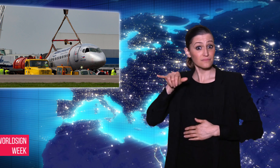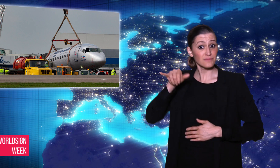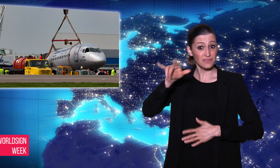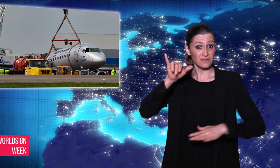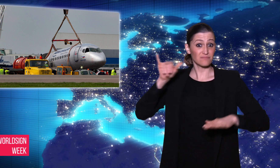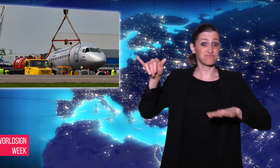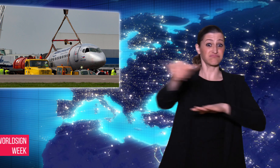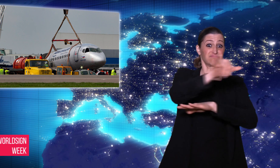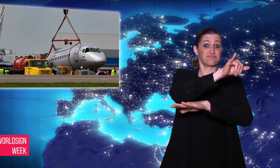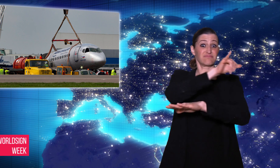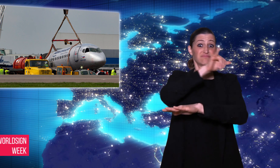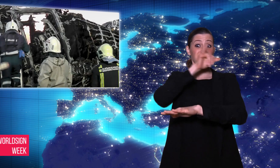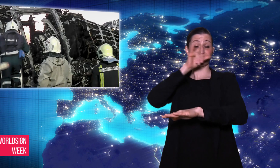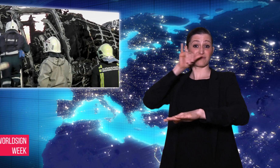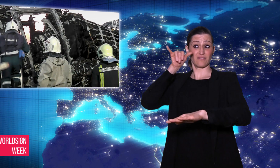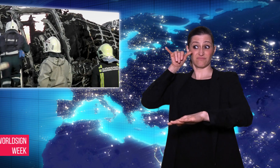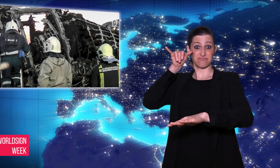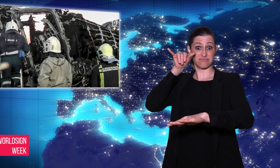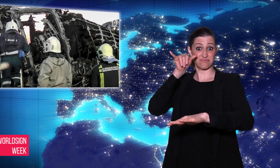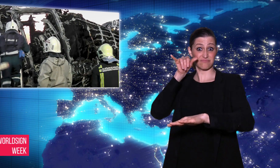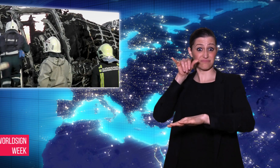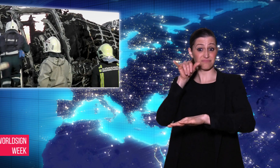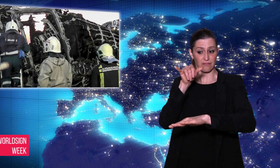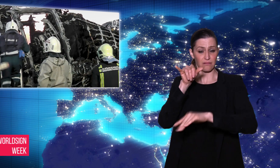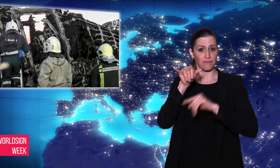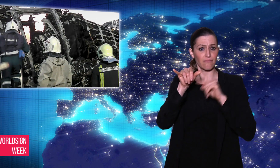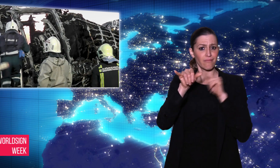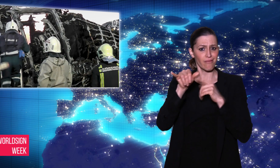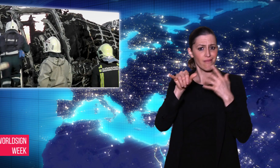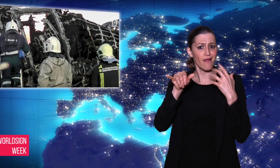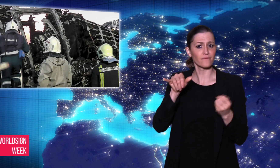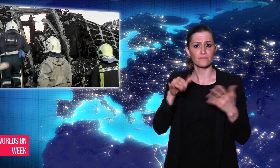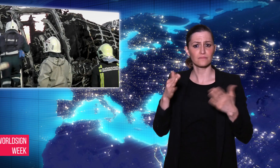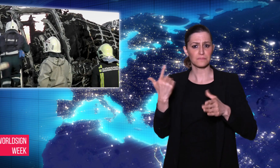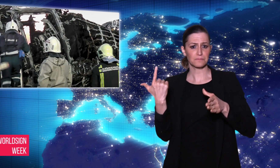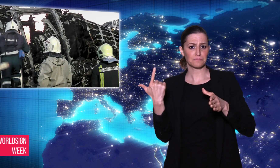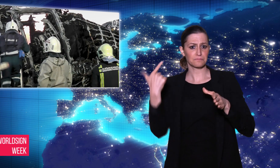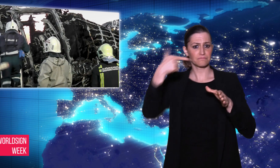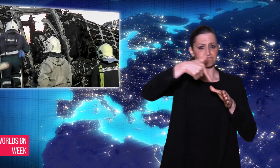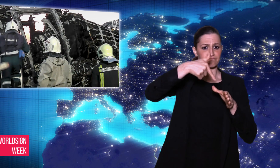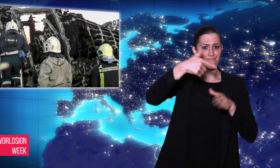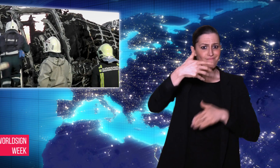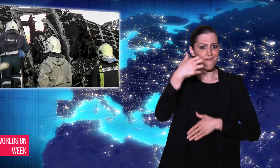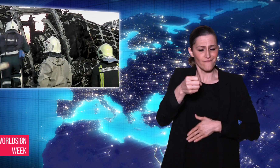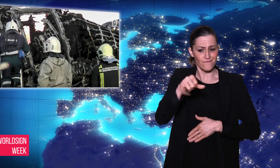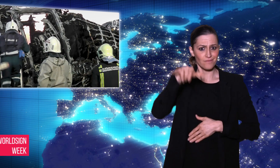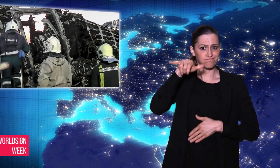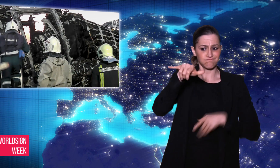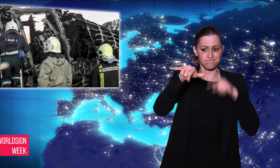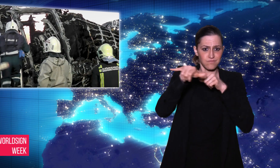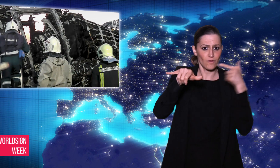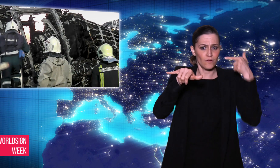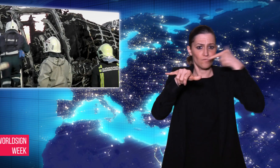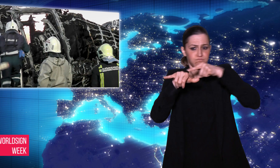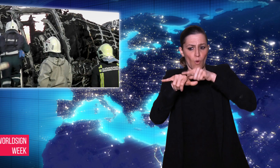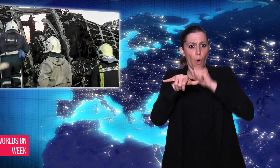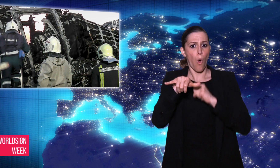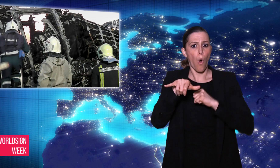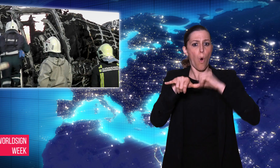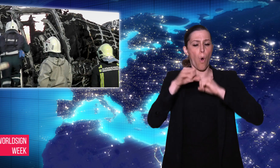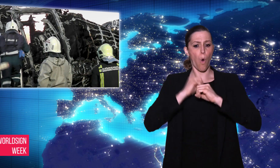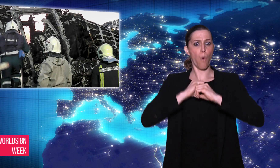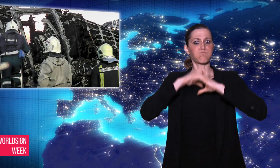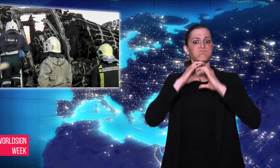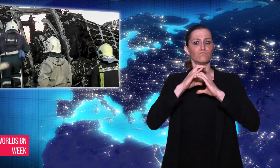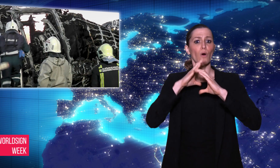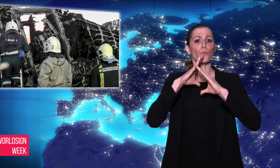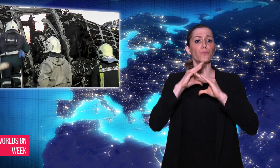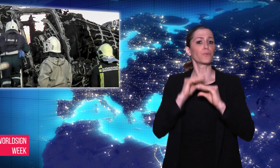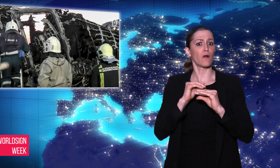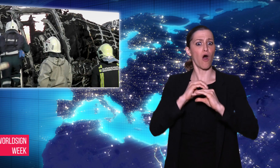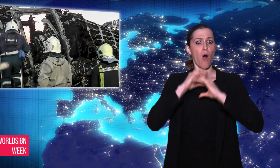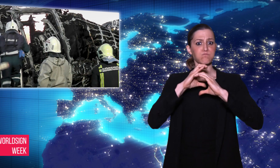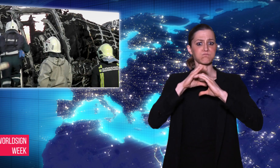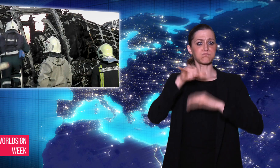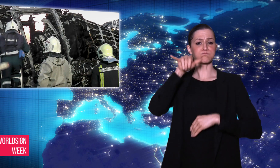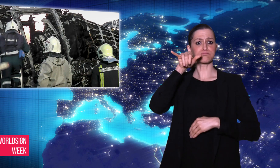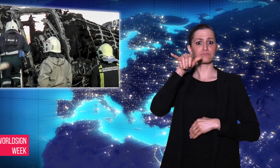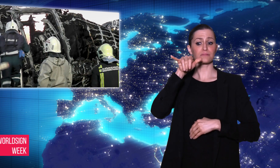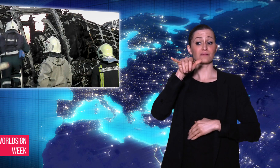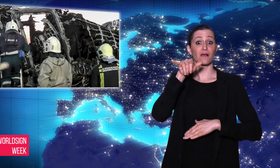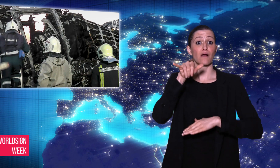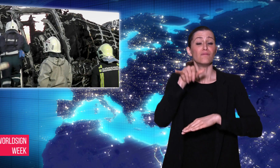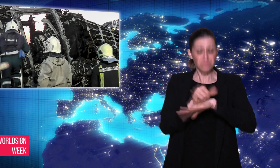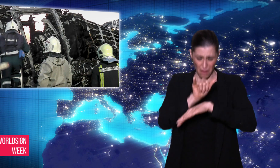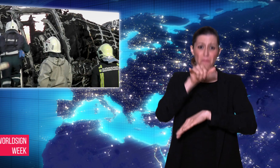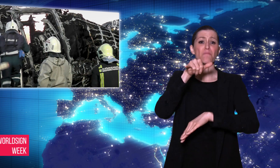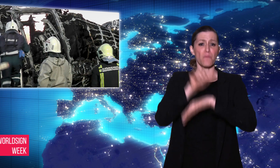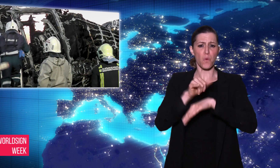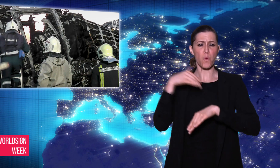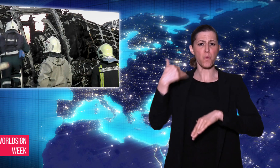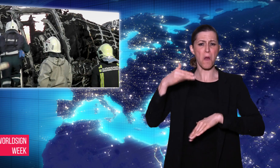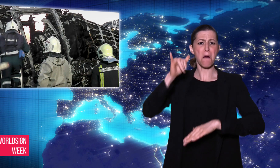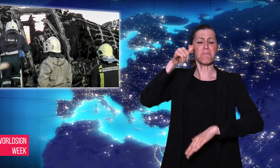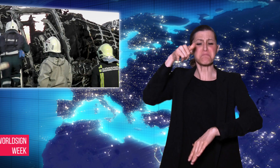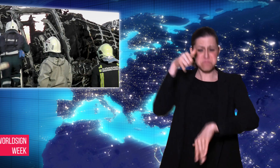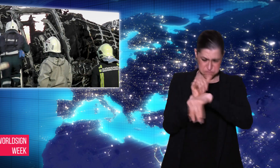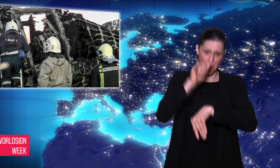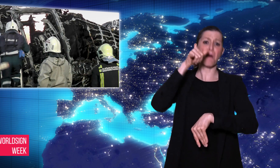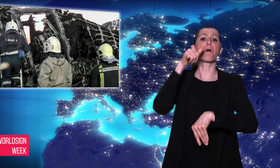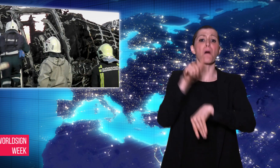The plane caught on fire because it was carrying unburned fuel which